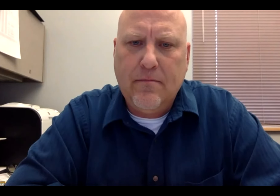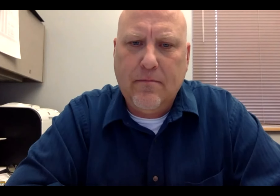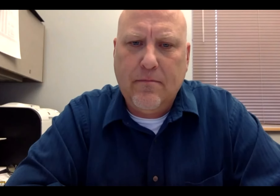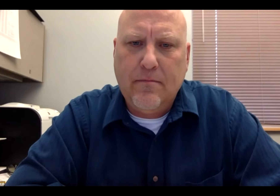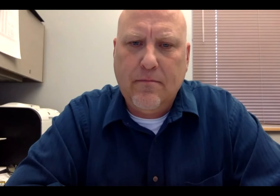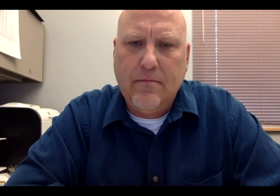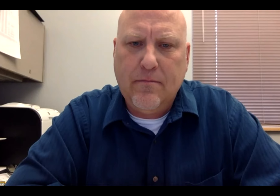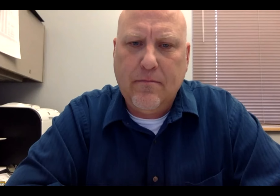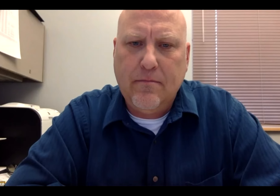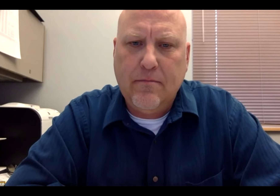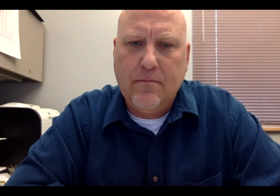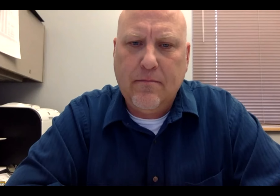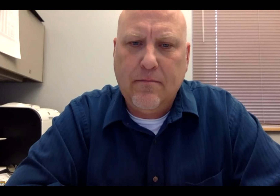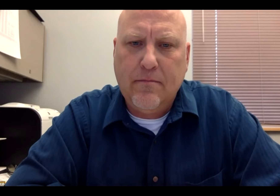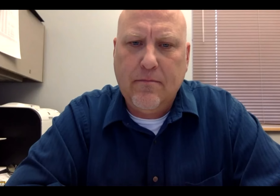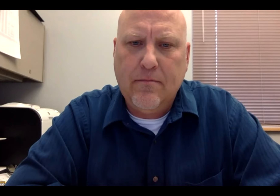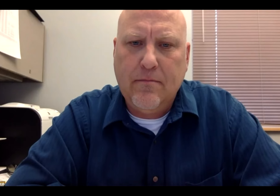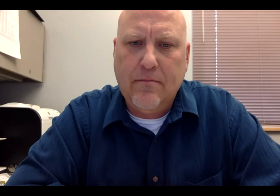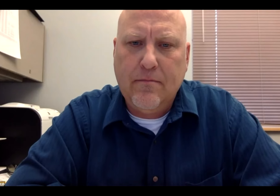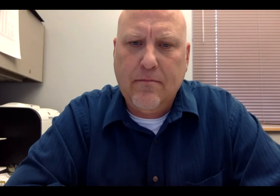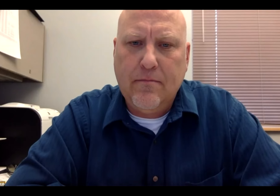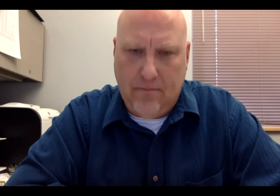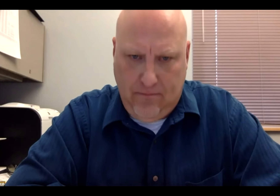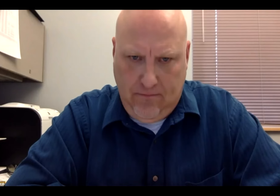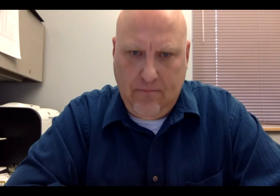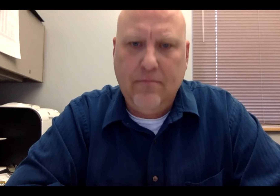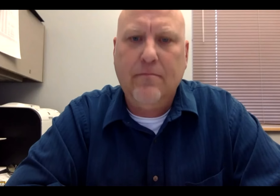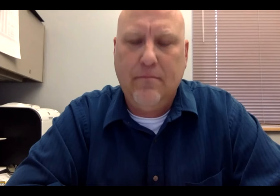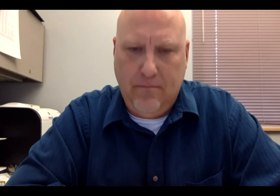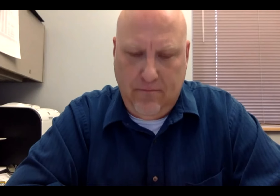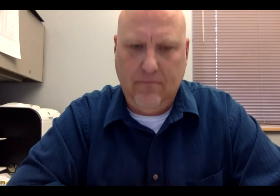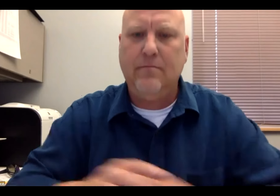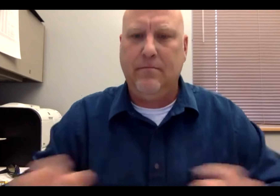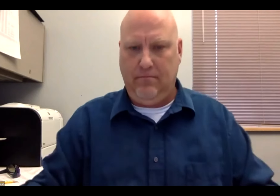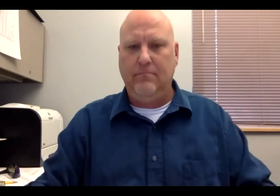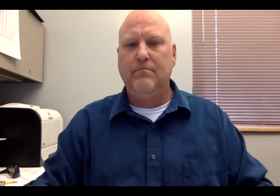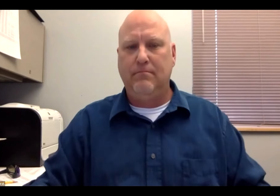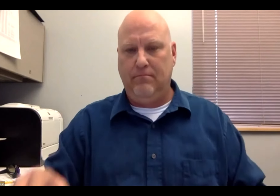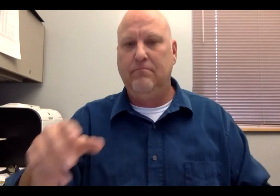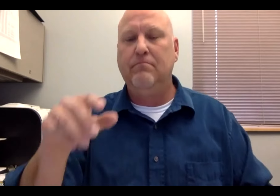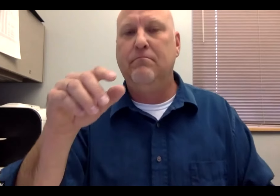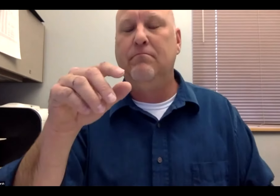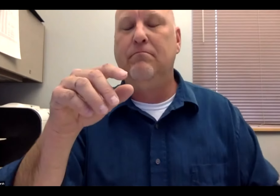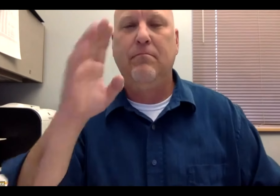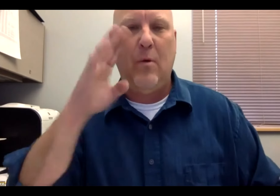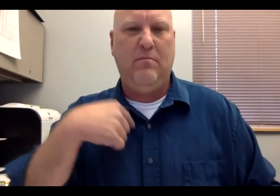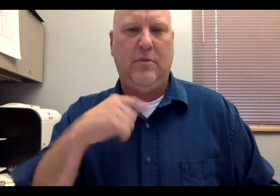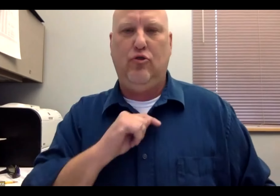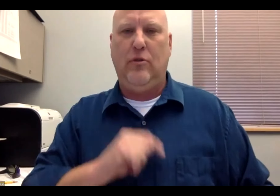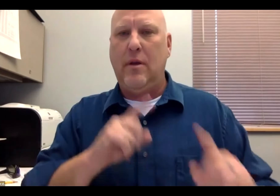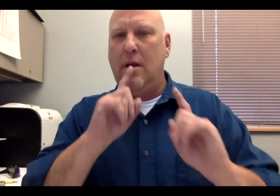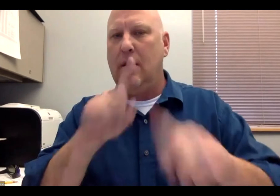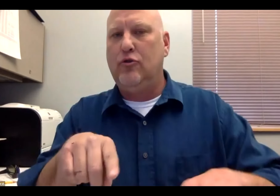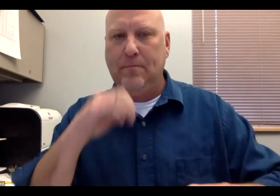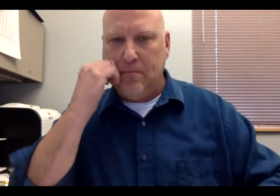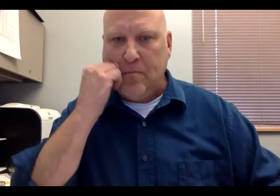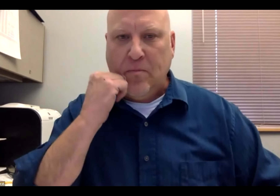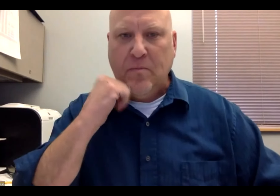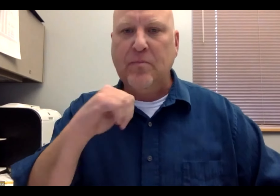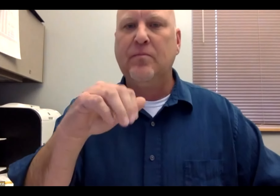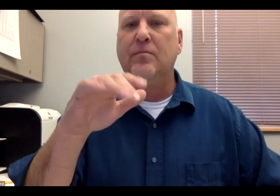interpreters, are they required to show some minimum skills to Deaf/blind for tactile?